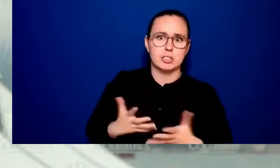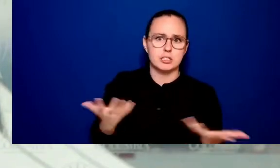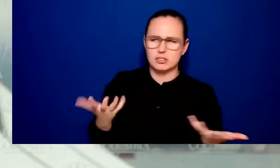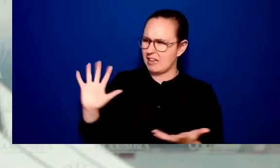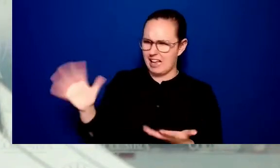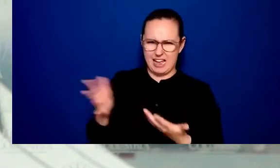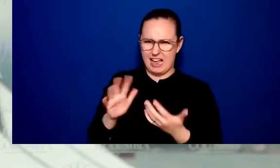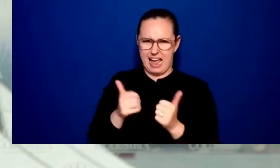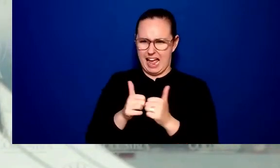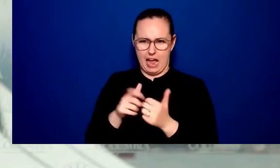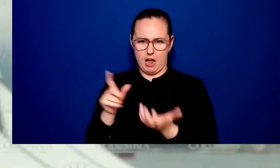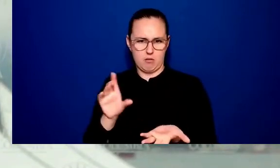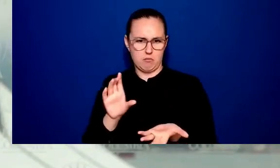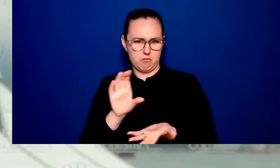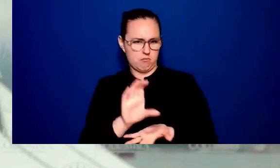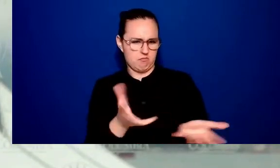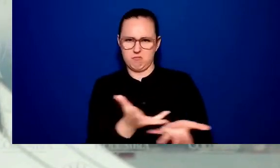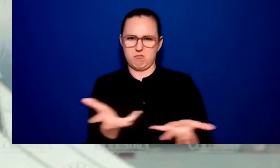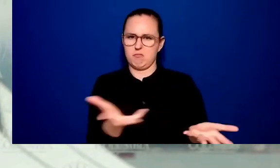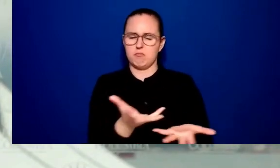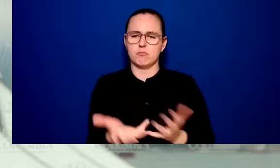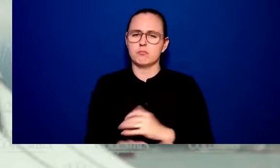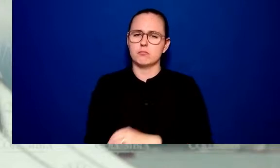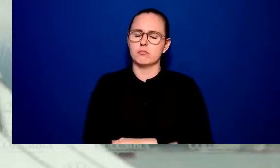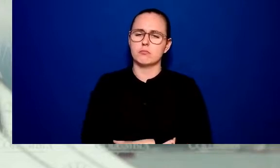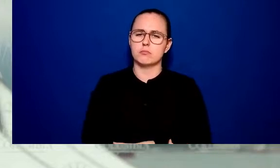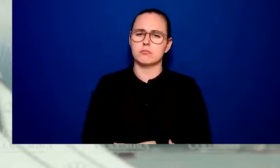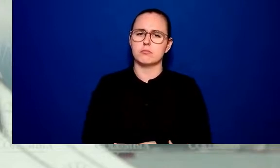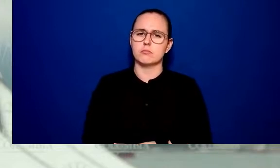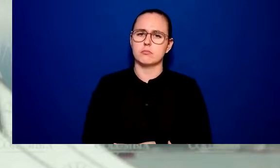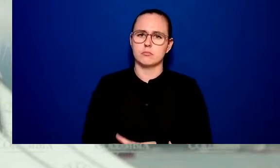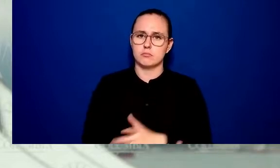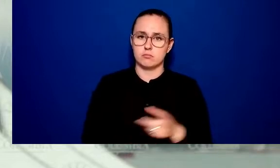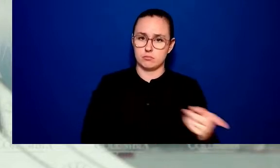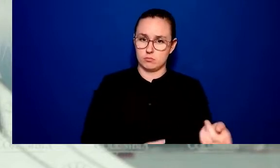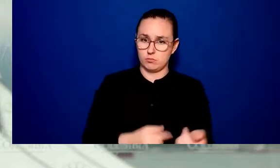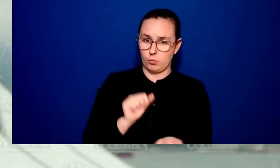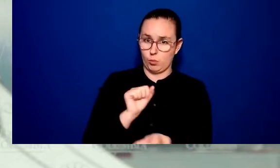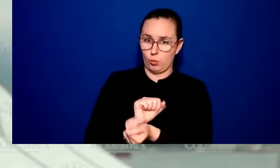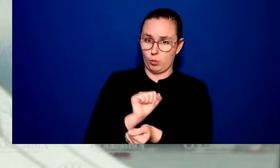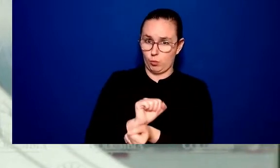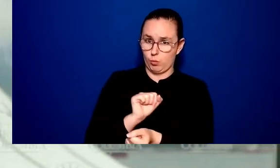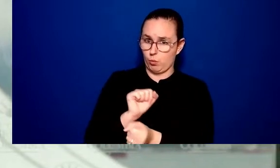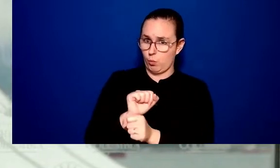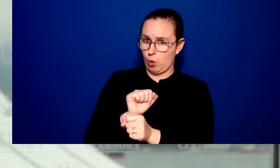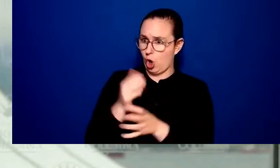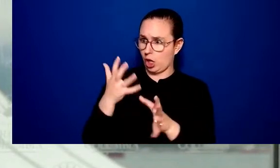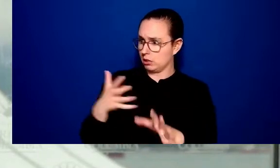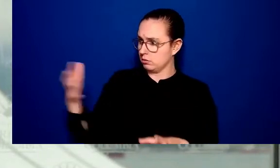this going to work? Like Where will this resources or workers come from? This has happened